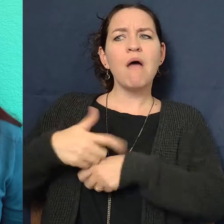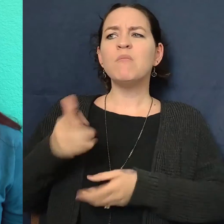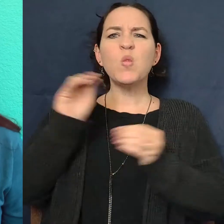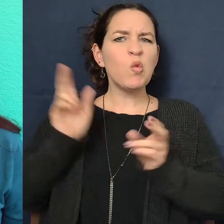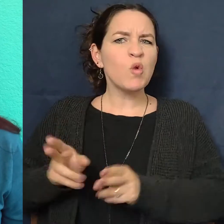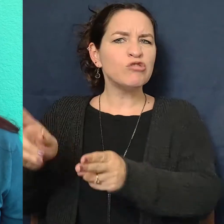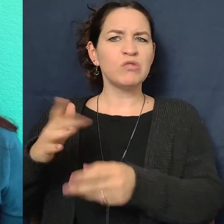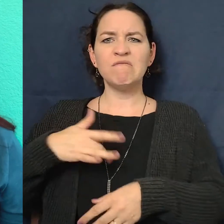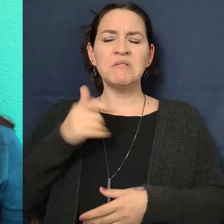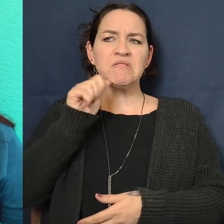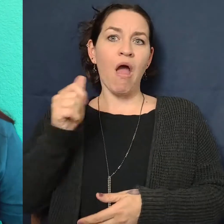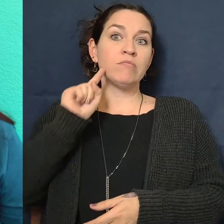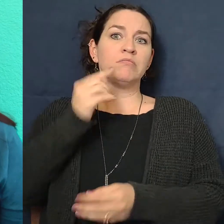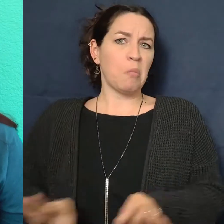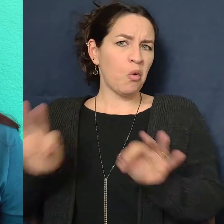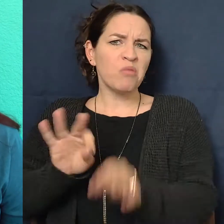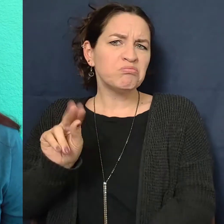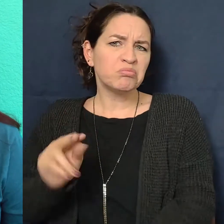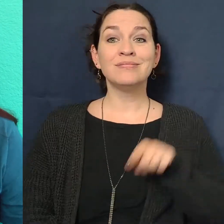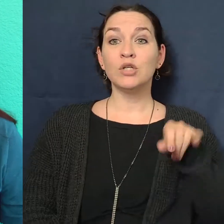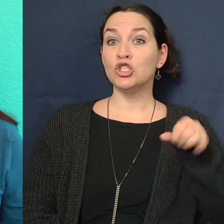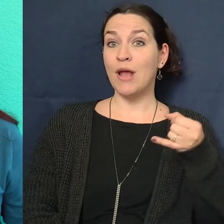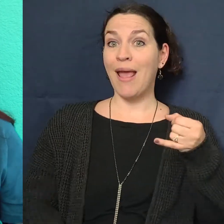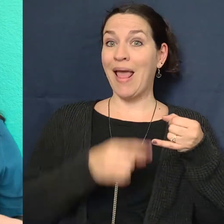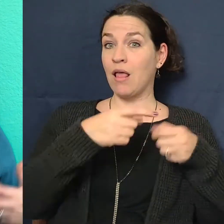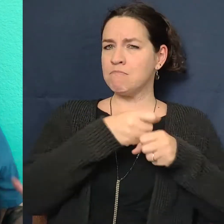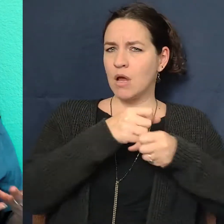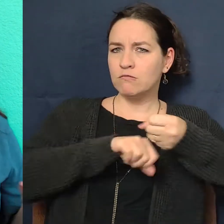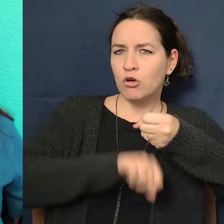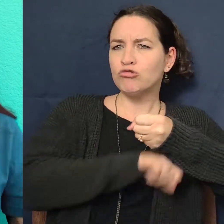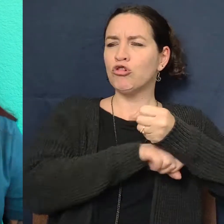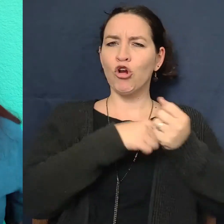there's plenty of time to do that later. That doesn't seem as critical. In fact, some of the Judgers comfort behaviors,